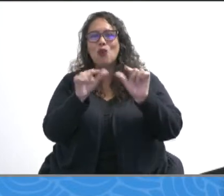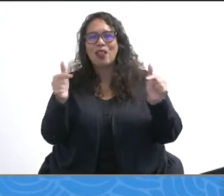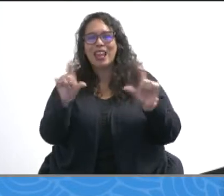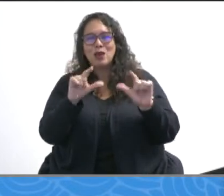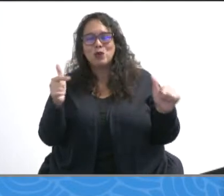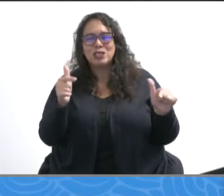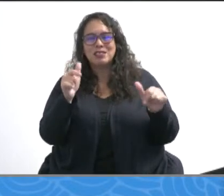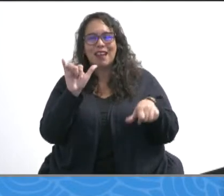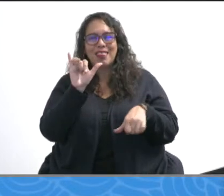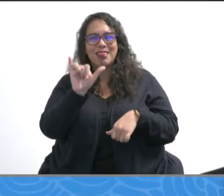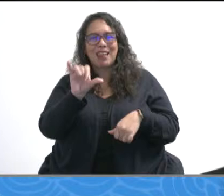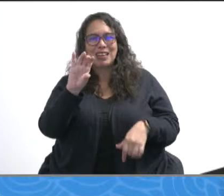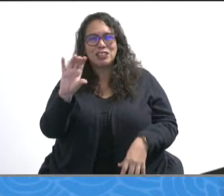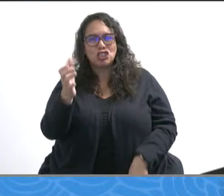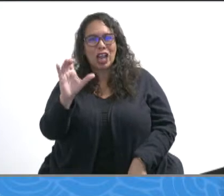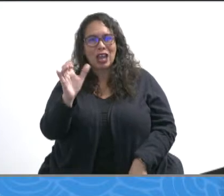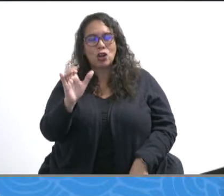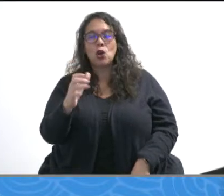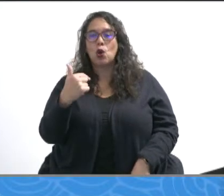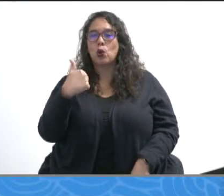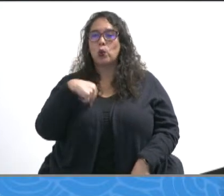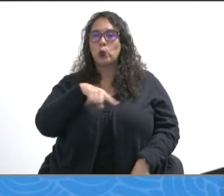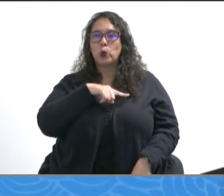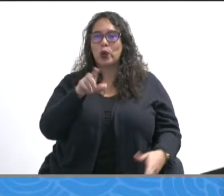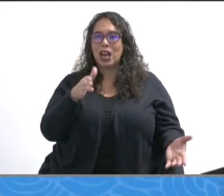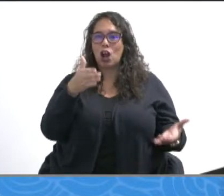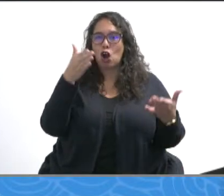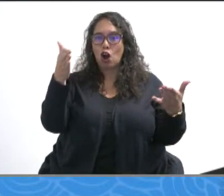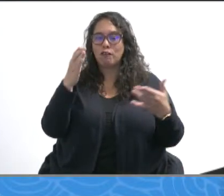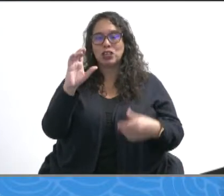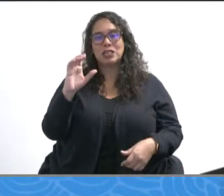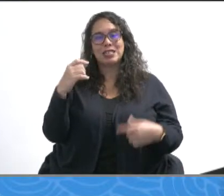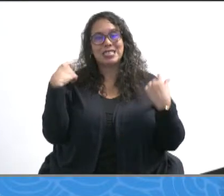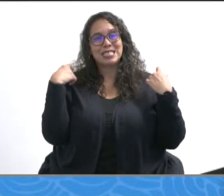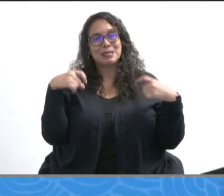We also offer Spanish, so you would select the Spanish or Kami.